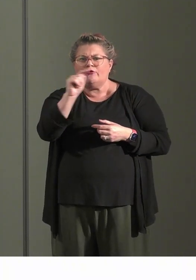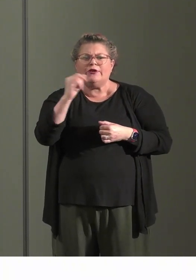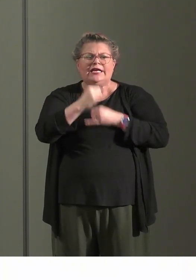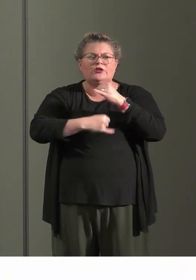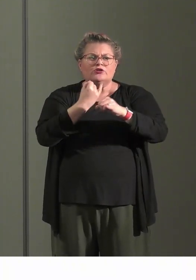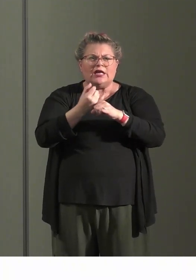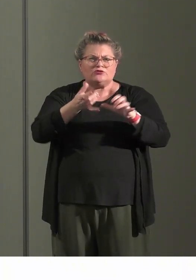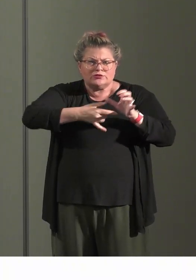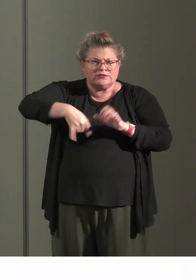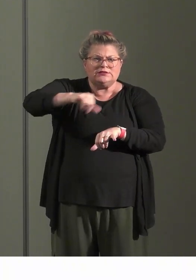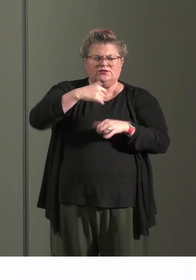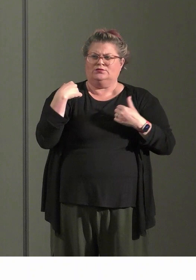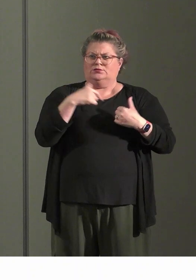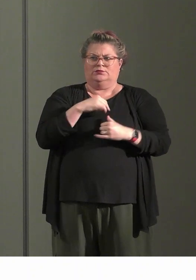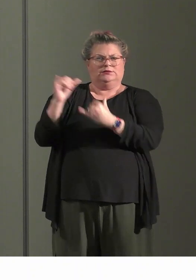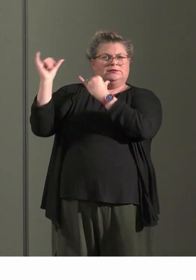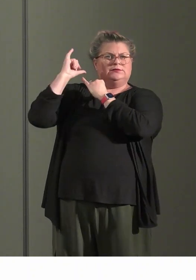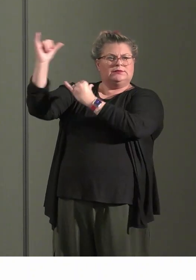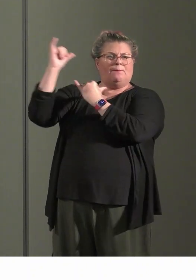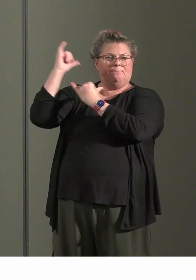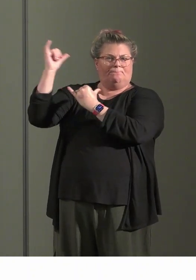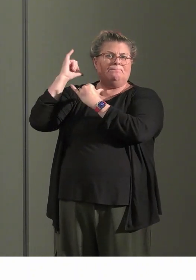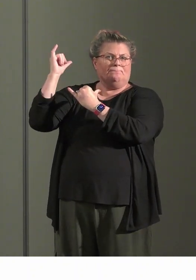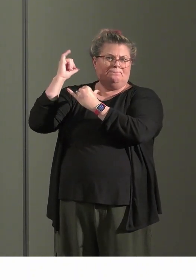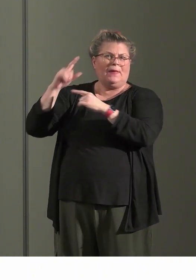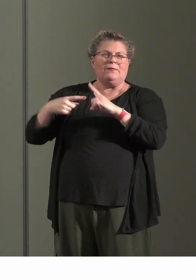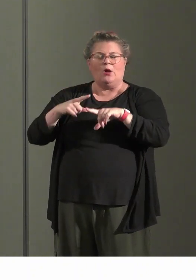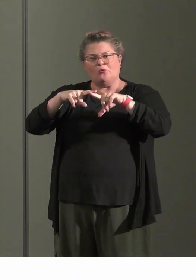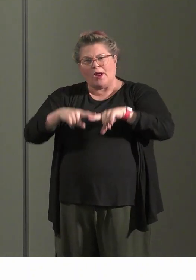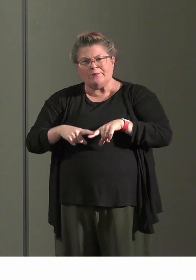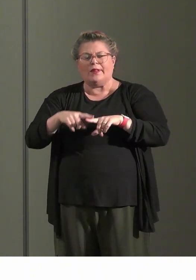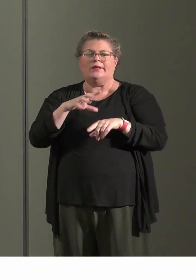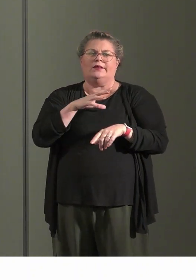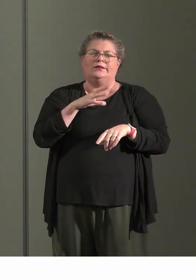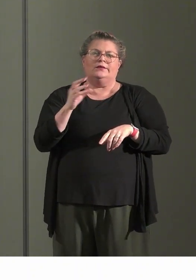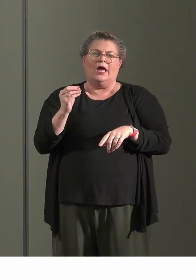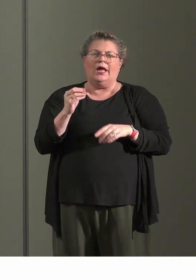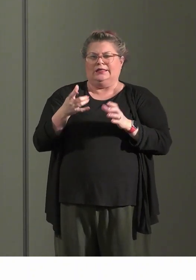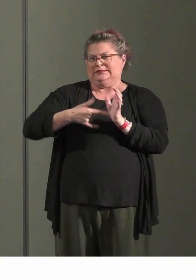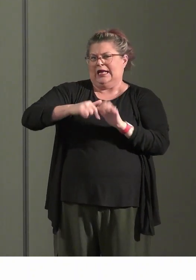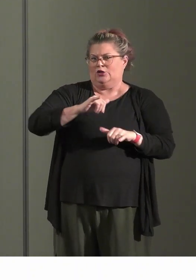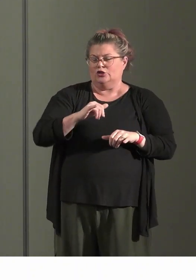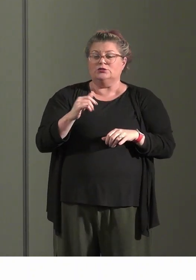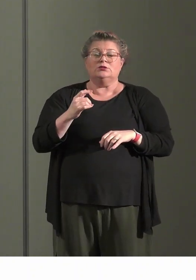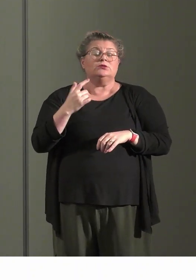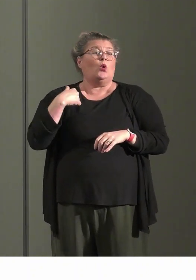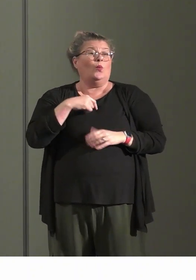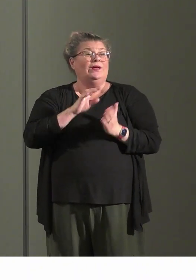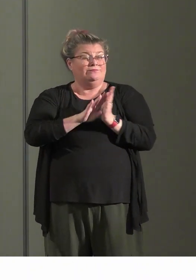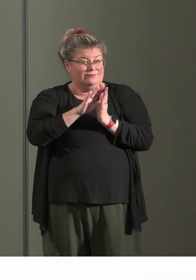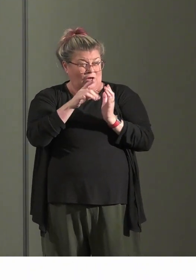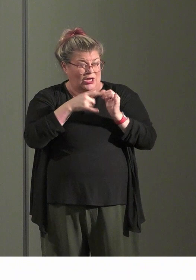we old the same ranking. We develop our standards the hope we develop them and